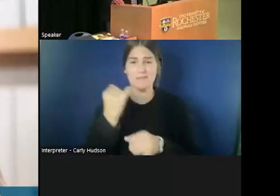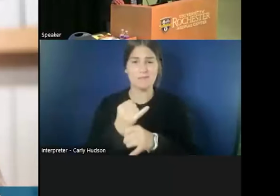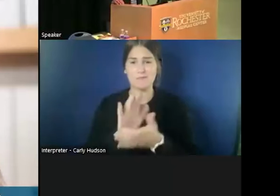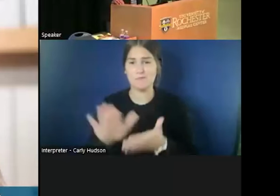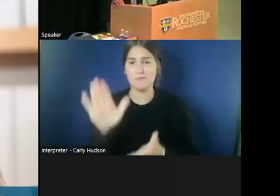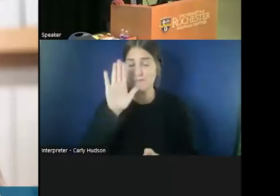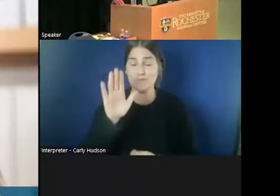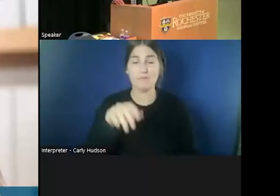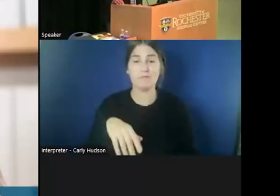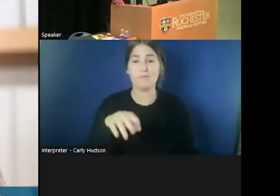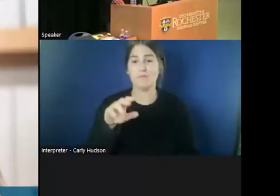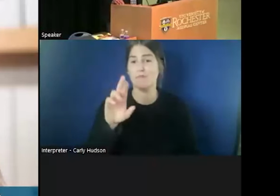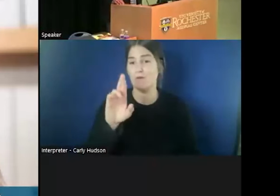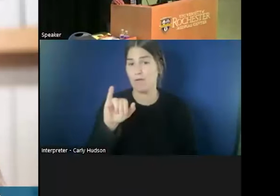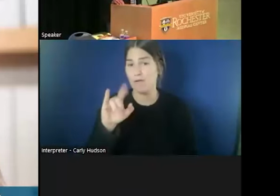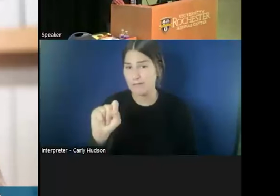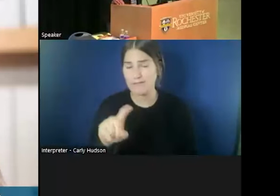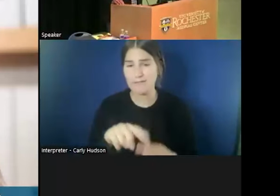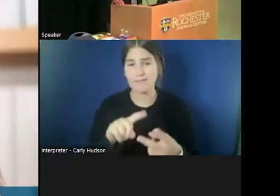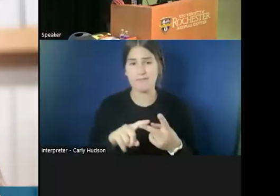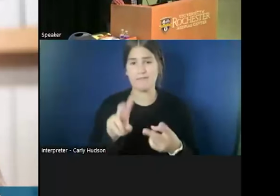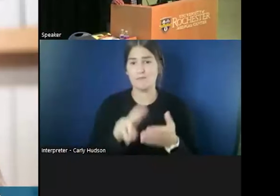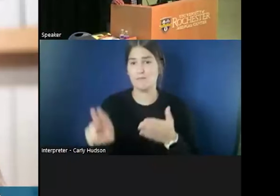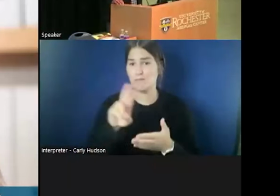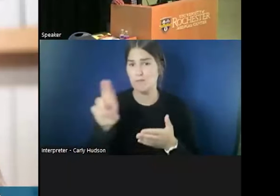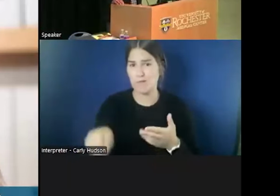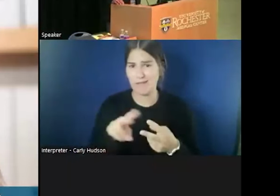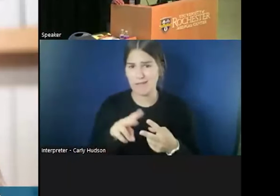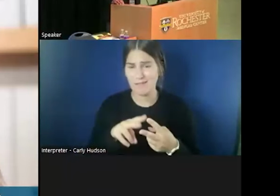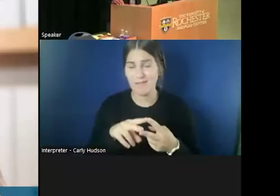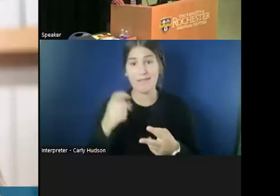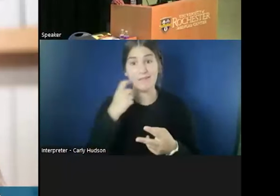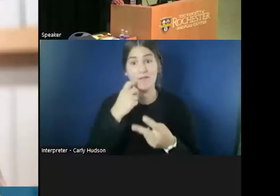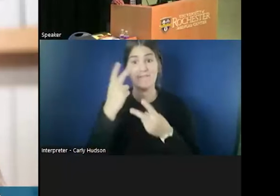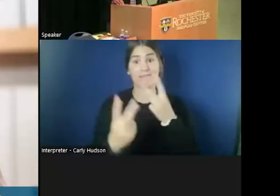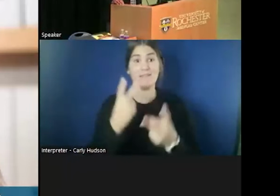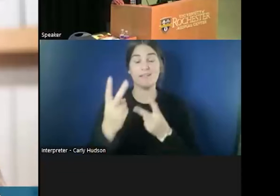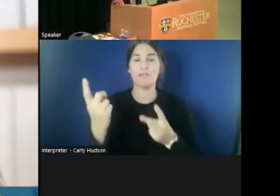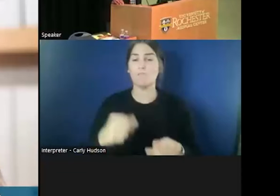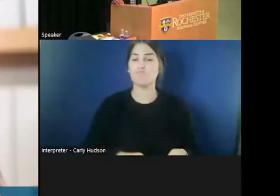Institute of Technology where I just went on vacation and saw someone proudly wearing a RIT